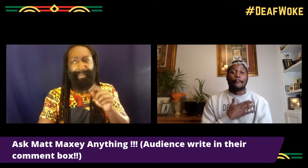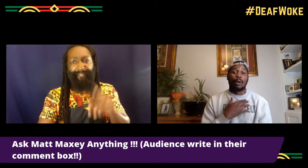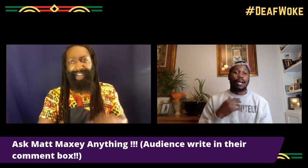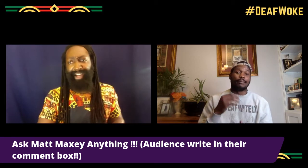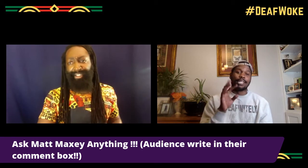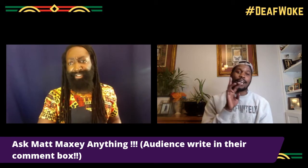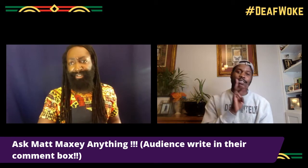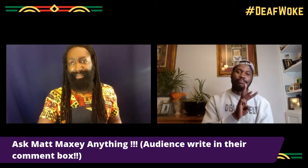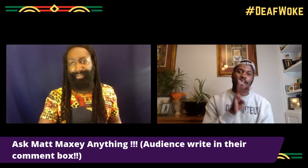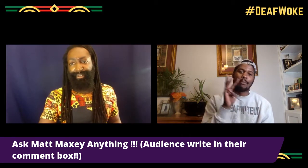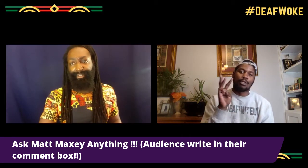What's your website?